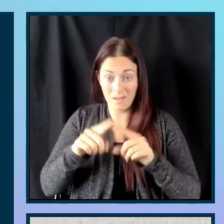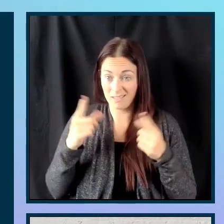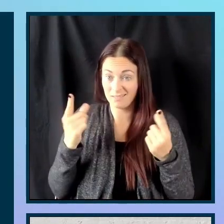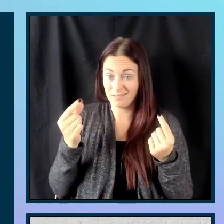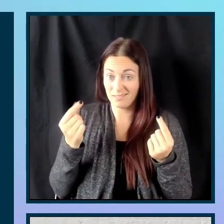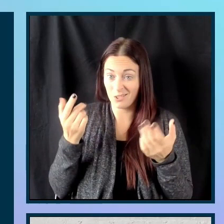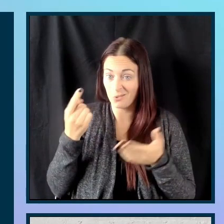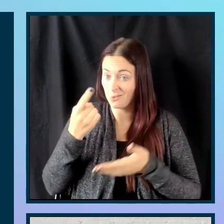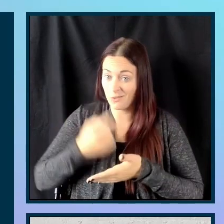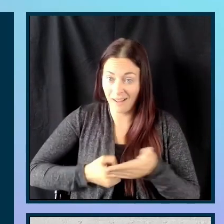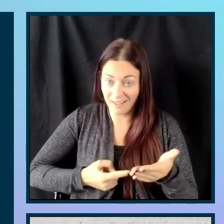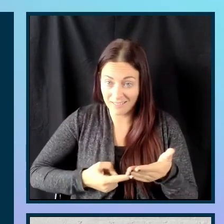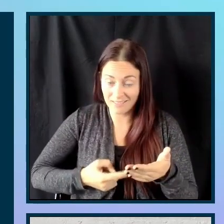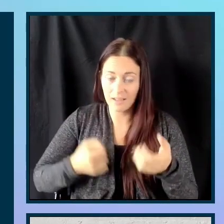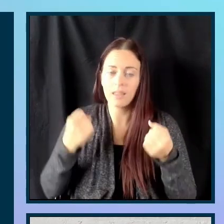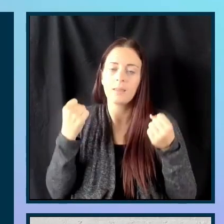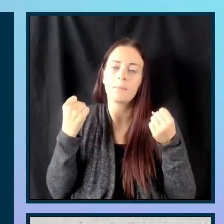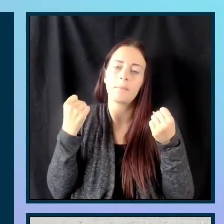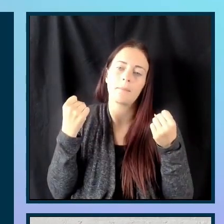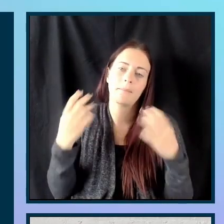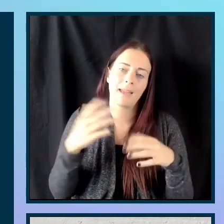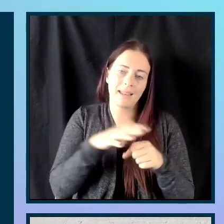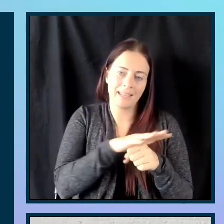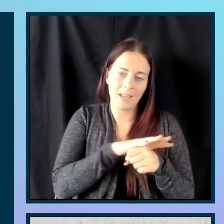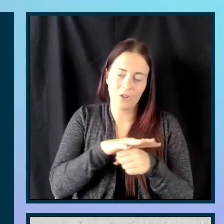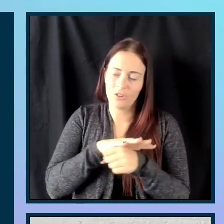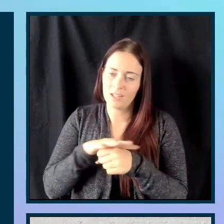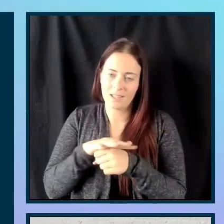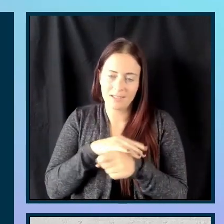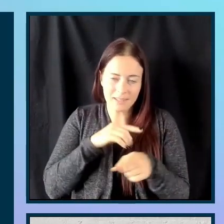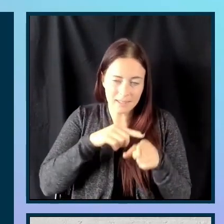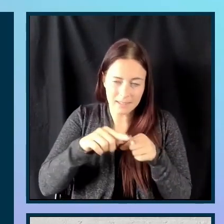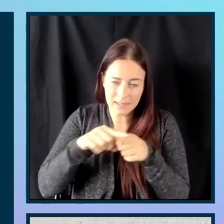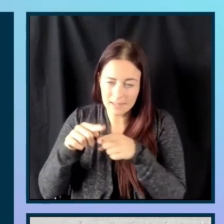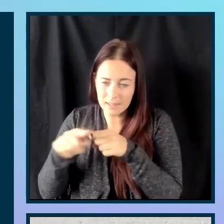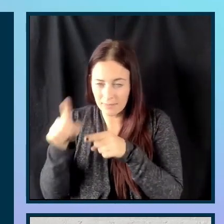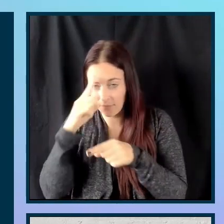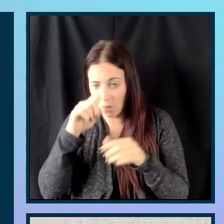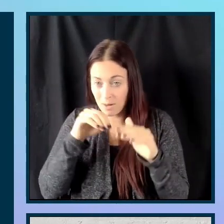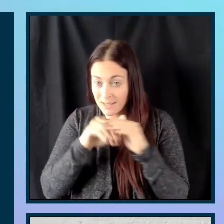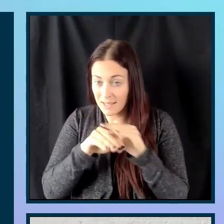There are many areas in the wonderful world of accessibility that you can plug into.